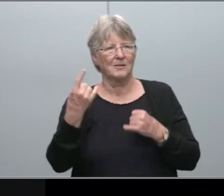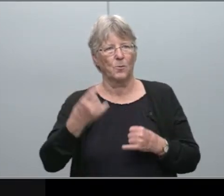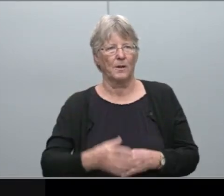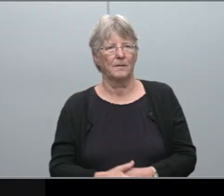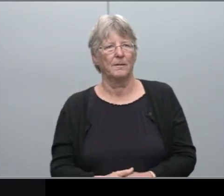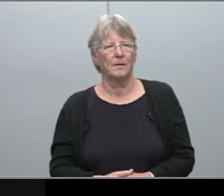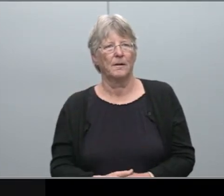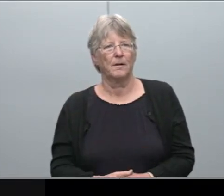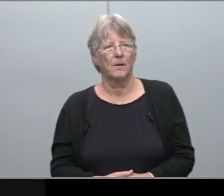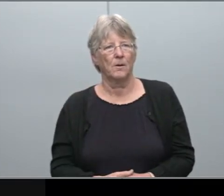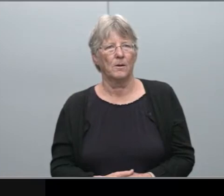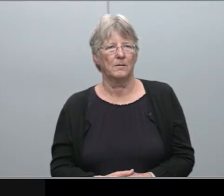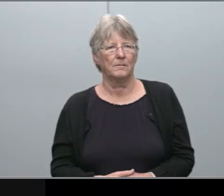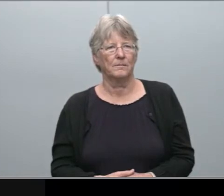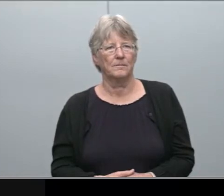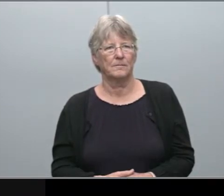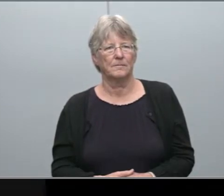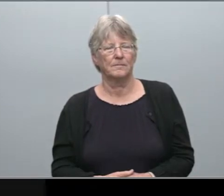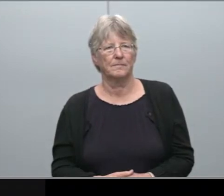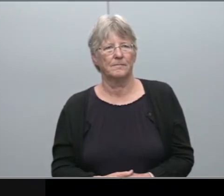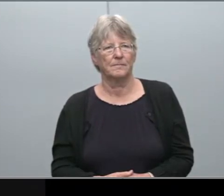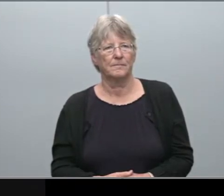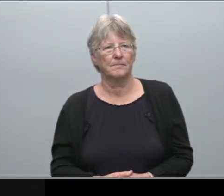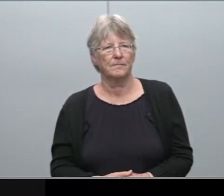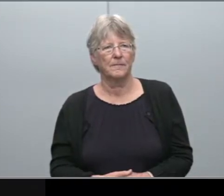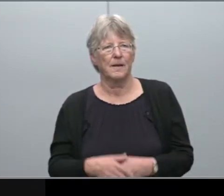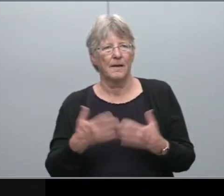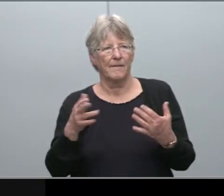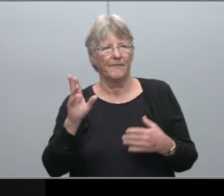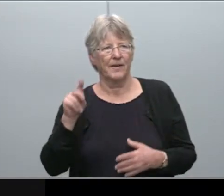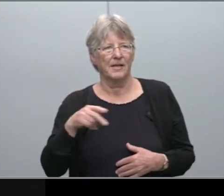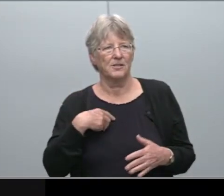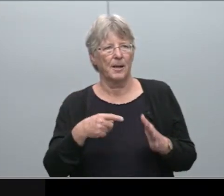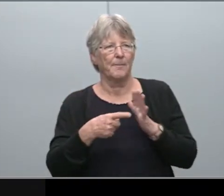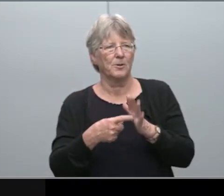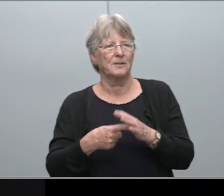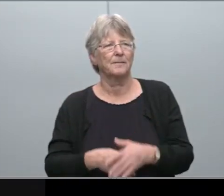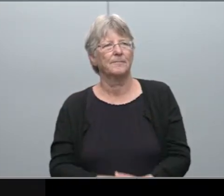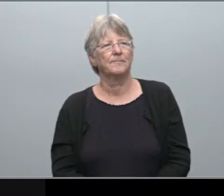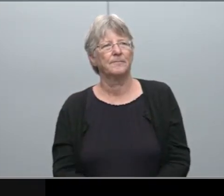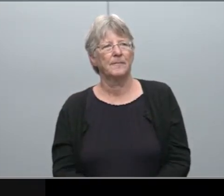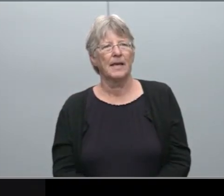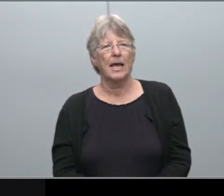We can stay on. - Thank you so much. Yeah. You guys can stay on. We're gonna talk about some bylaws.